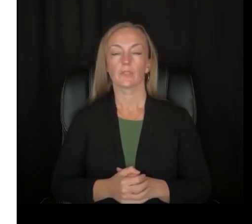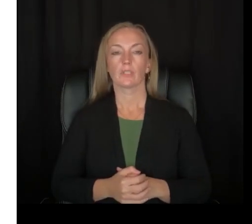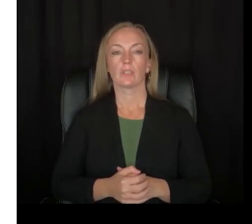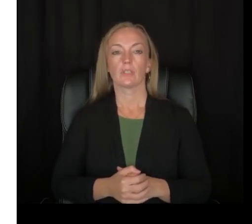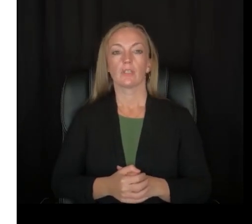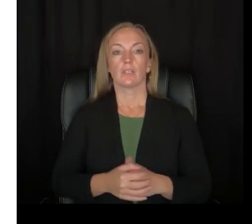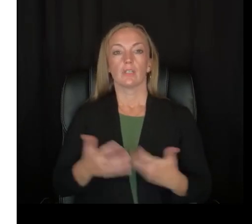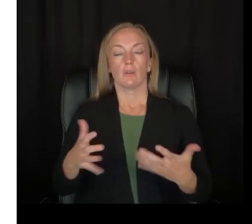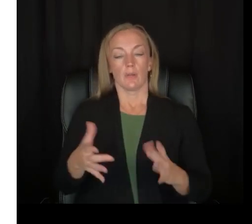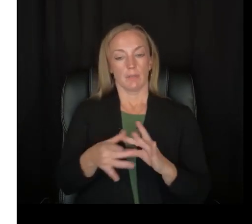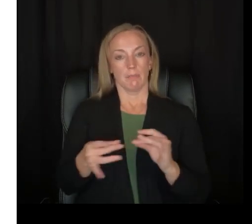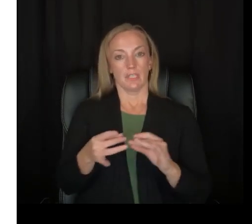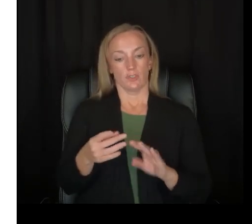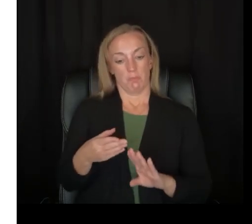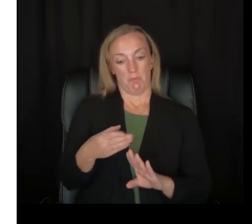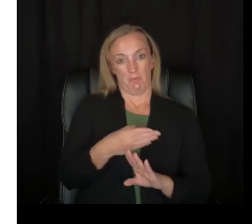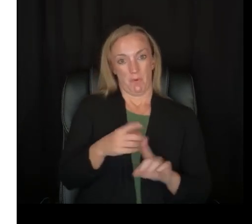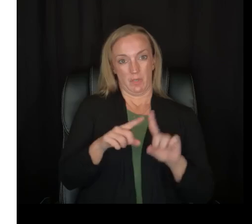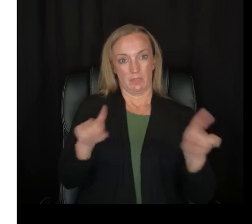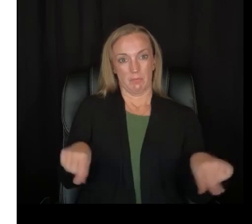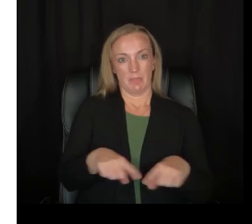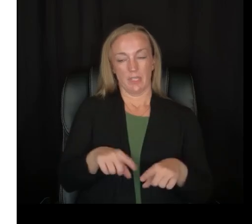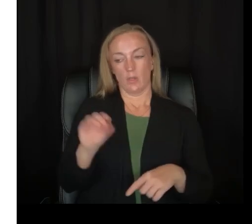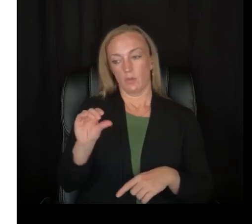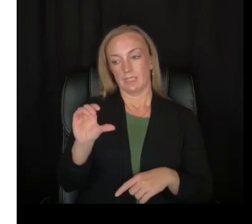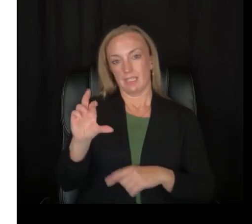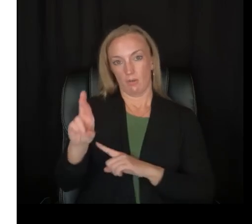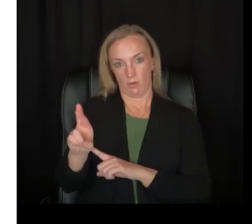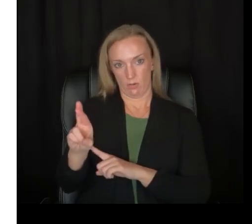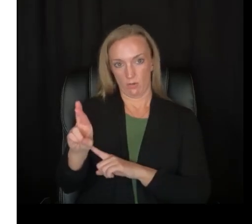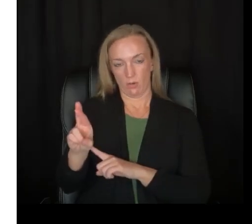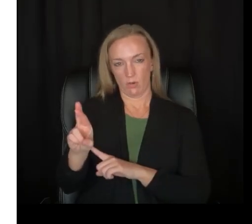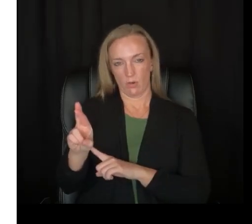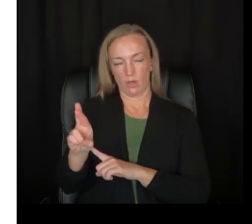As mentioned previously, the Office for Civil Rights or OCR